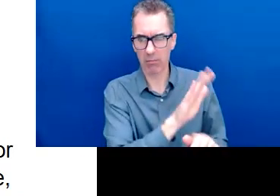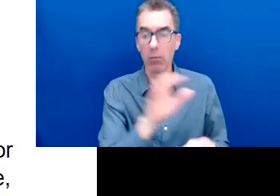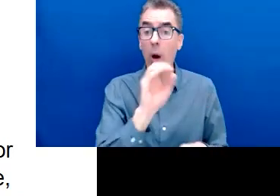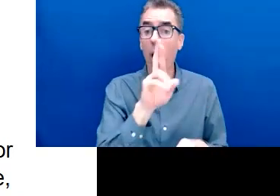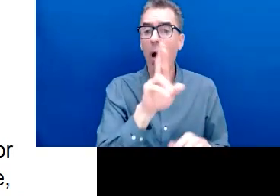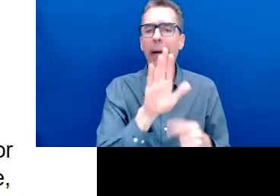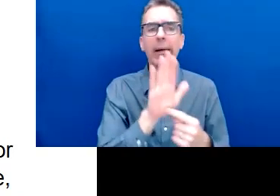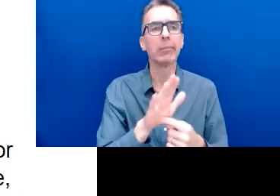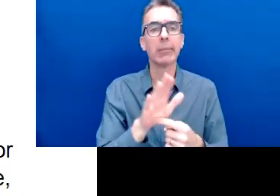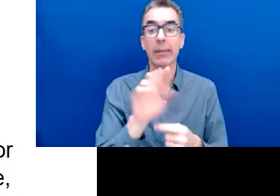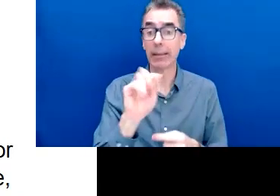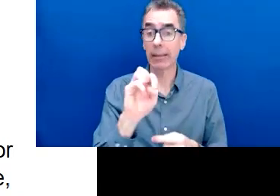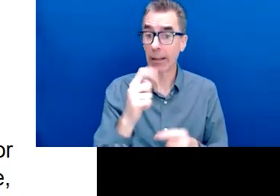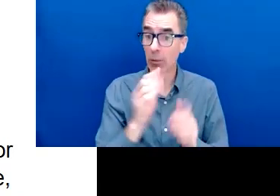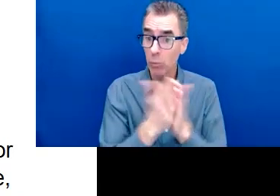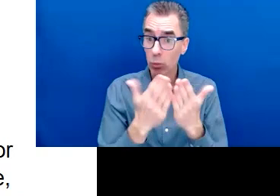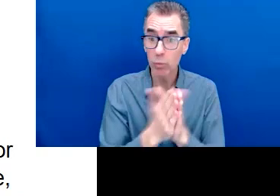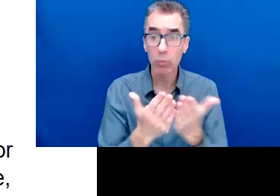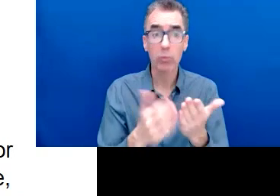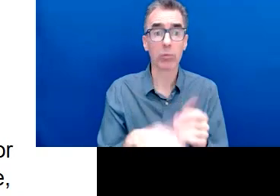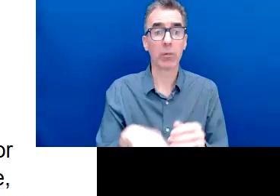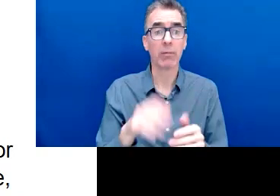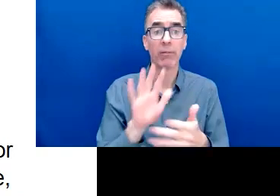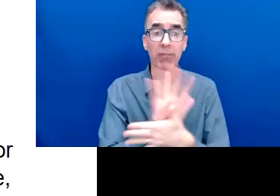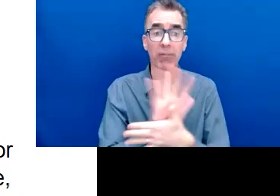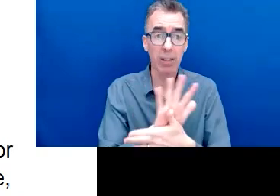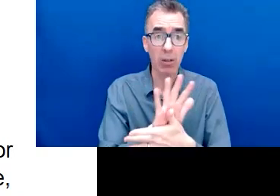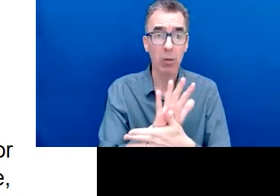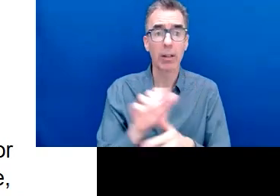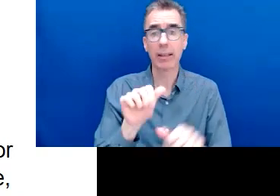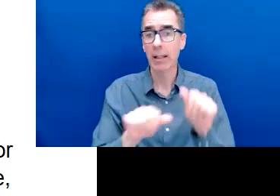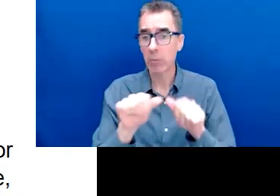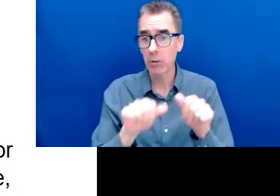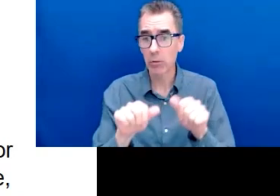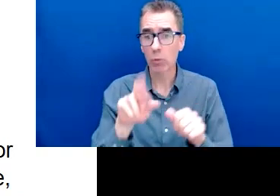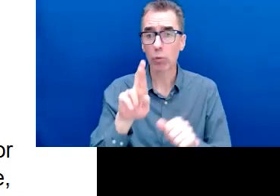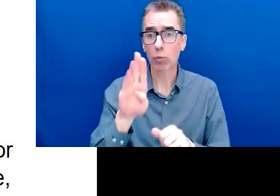textbooks, full courses, videos, assessments, rubrics, even,